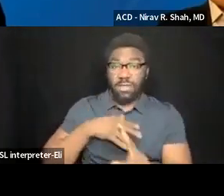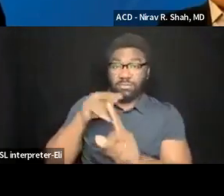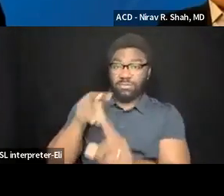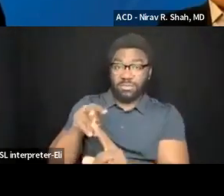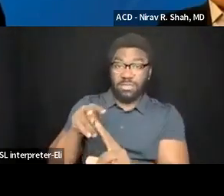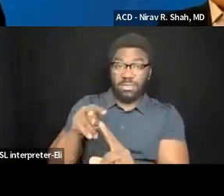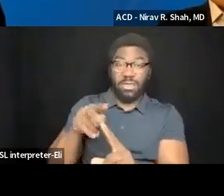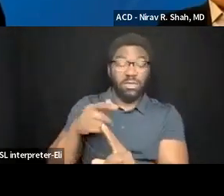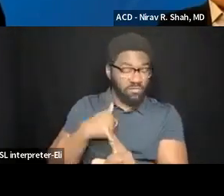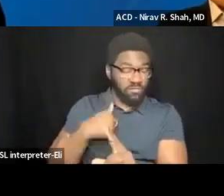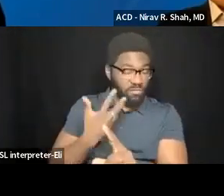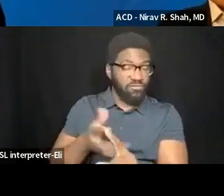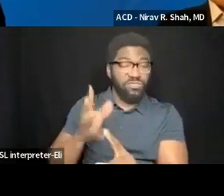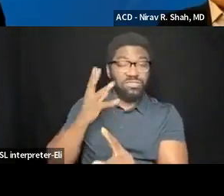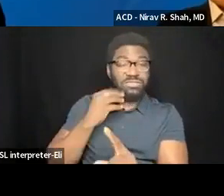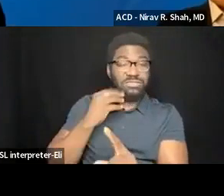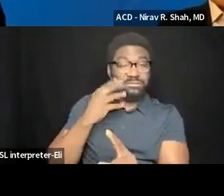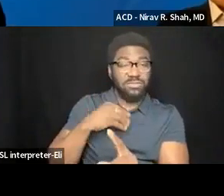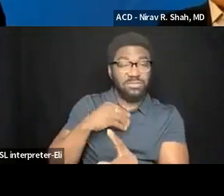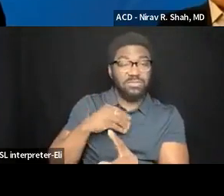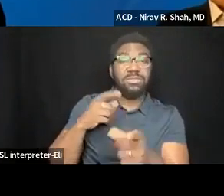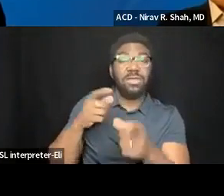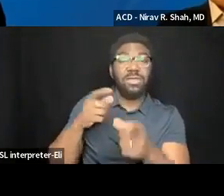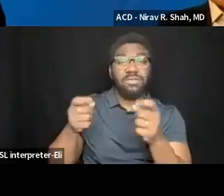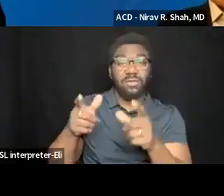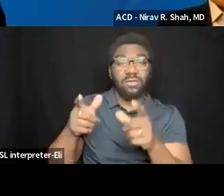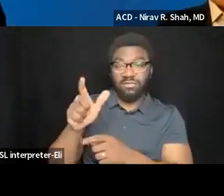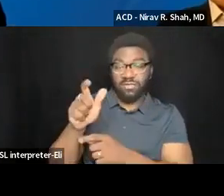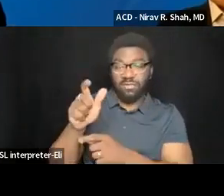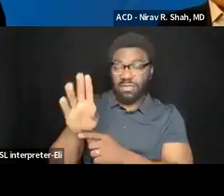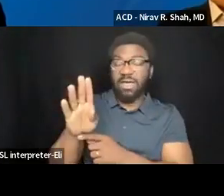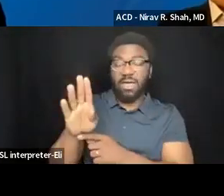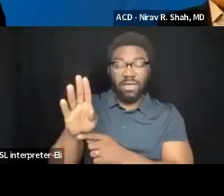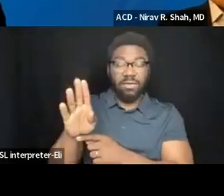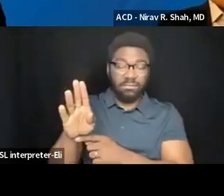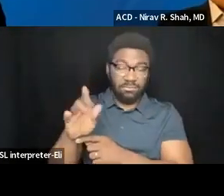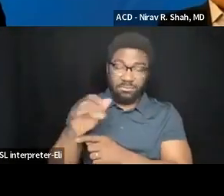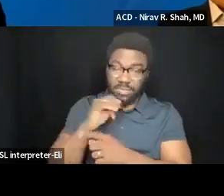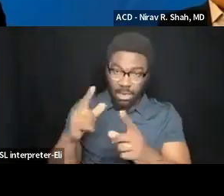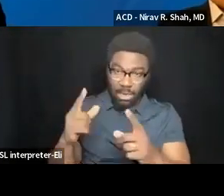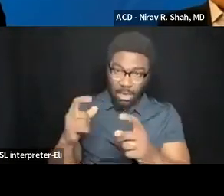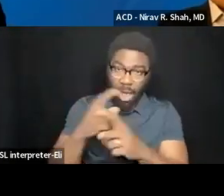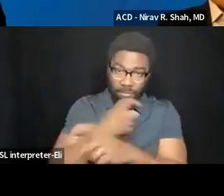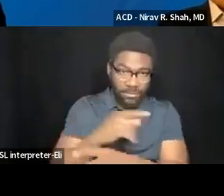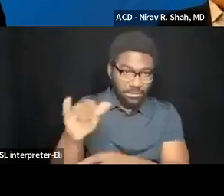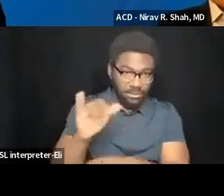of a lab much less complex than CDC, it's important that the director know what's going on,